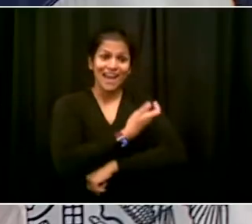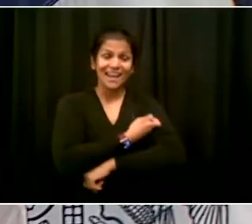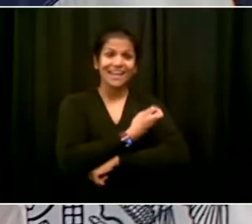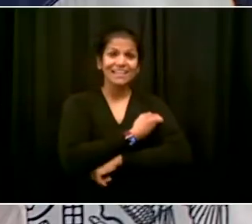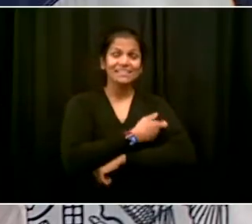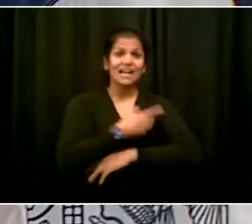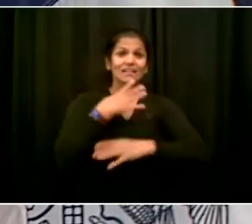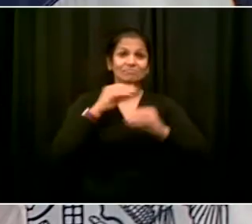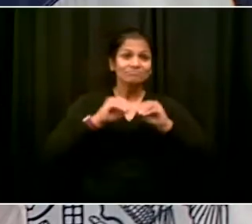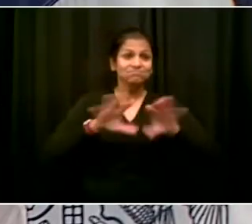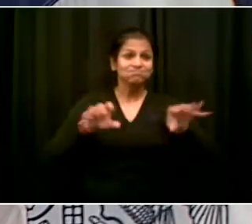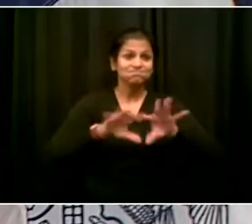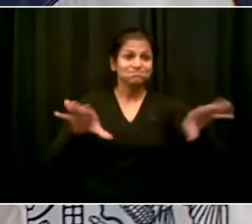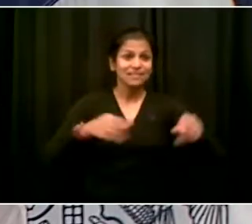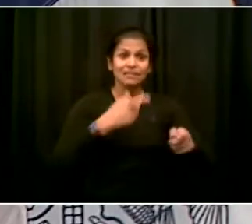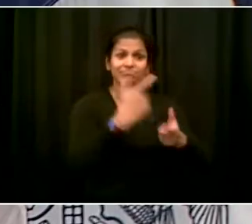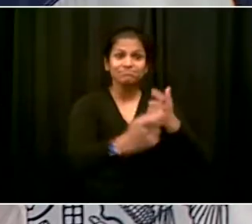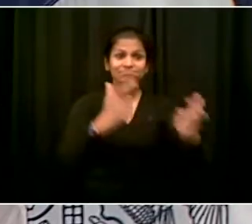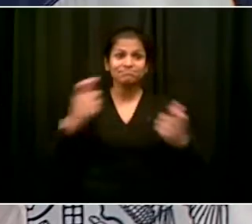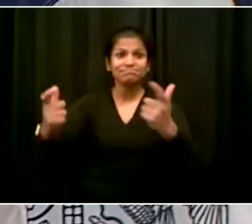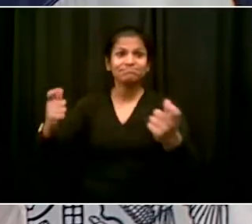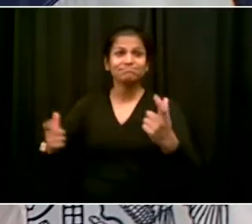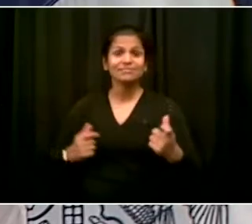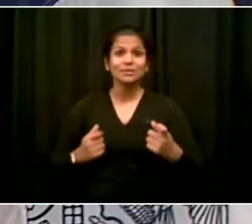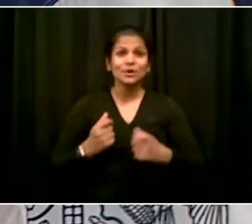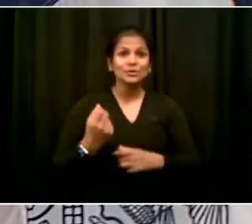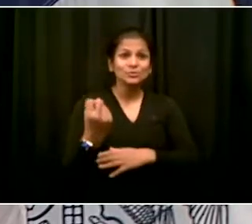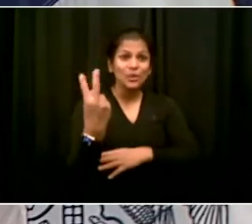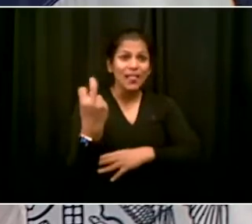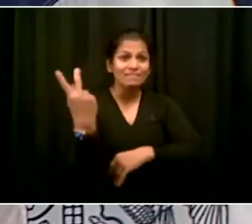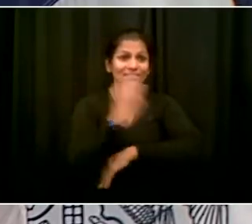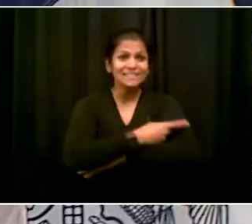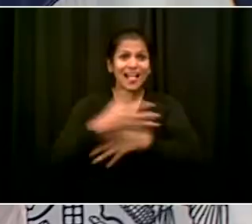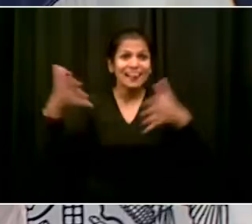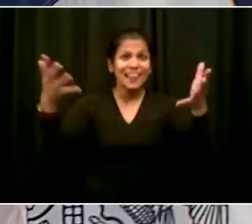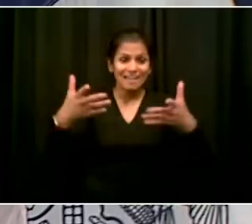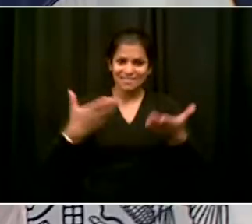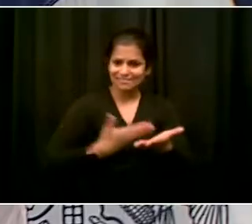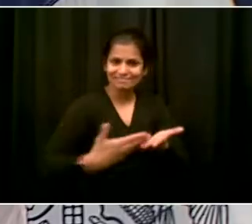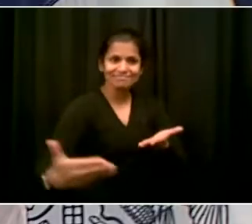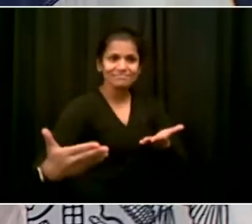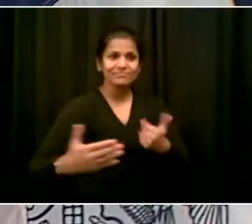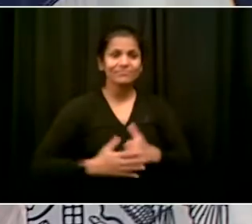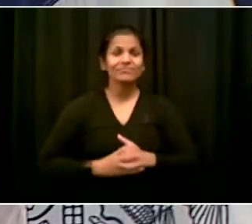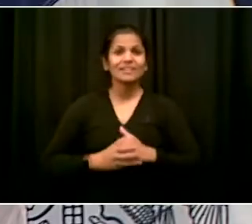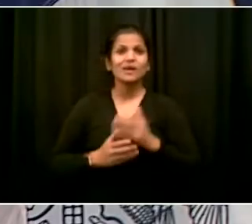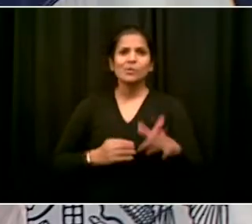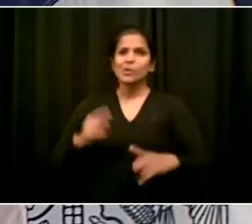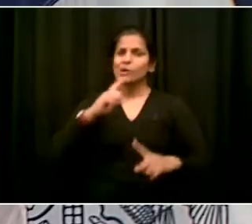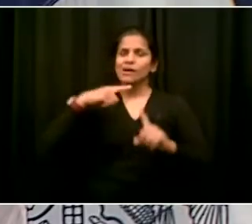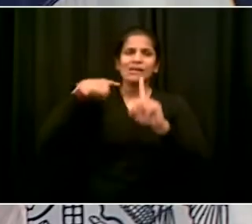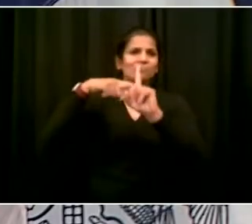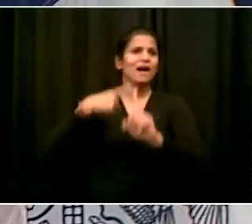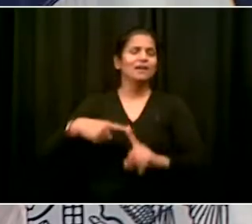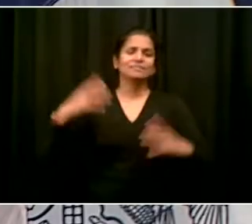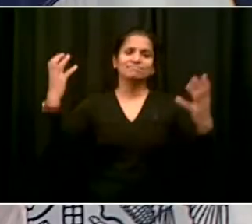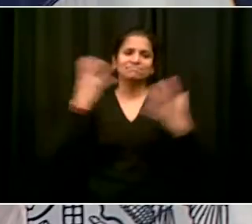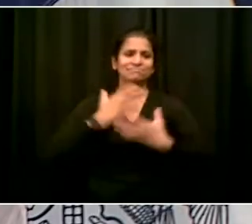FUTURE OF NEW YORK CITY. THE FACT TTT HAWEWE COULD HAVE VACCINE DISTRIBUTIONS